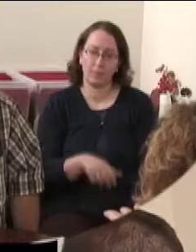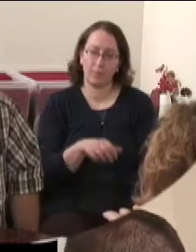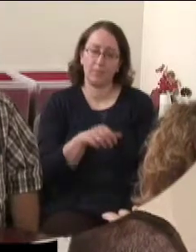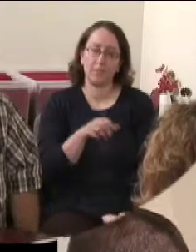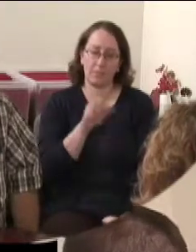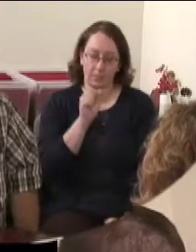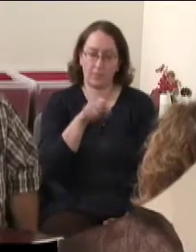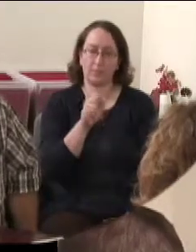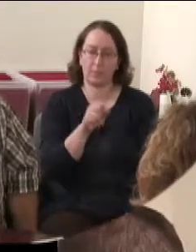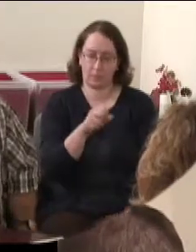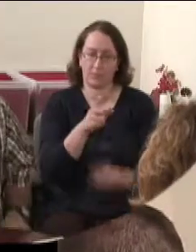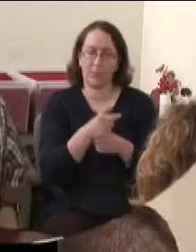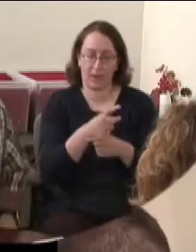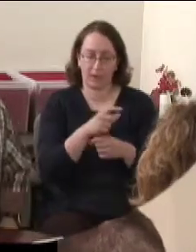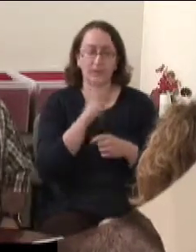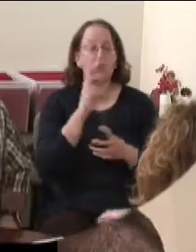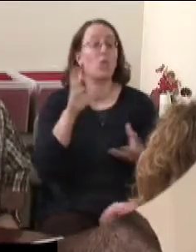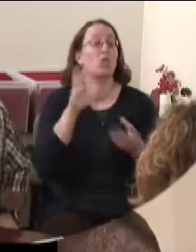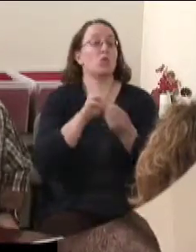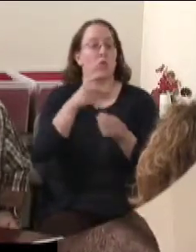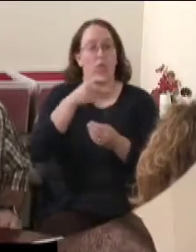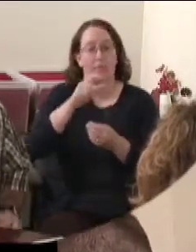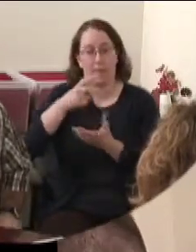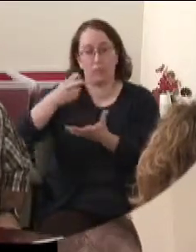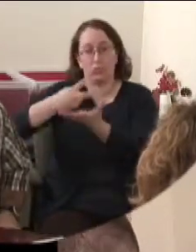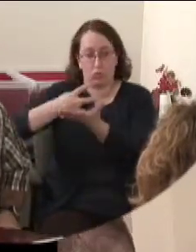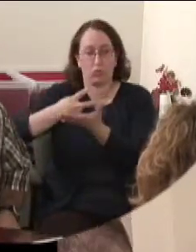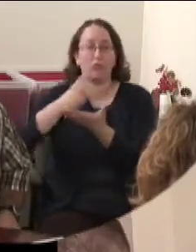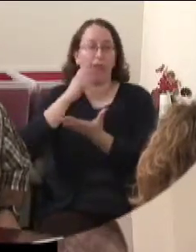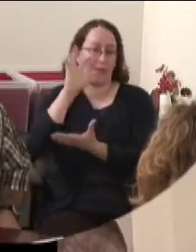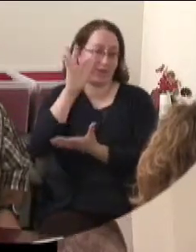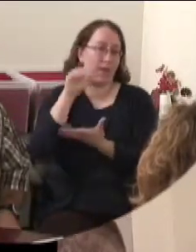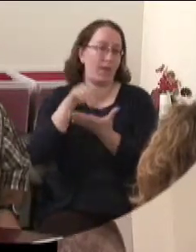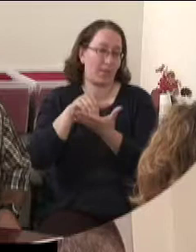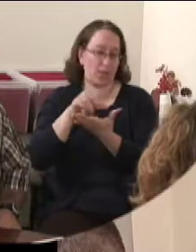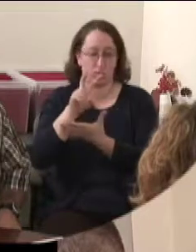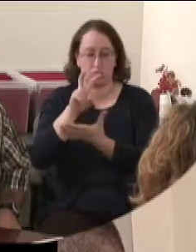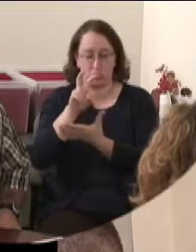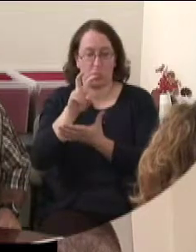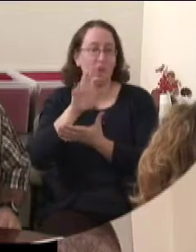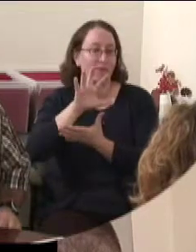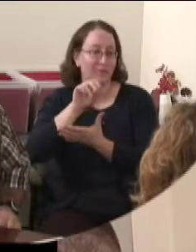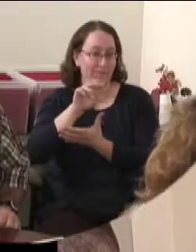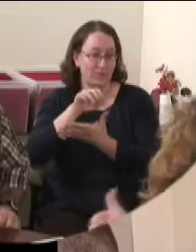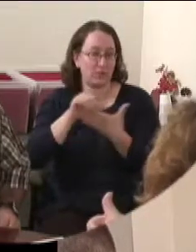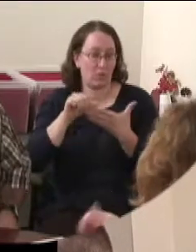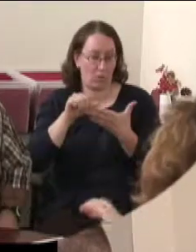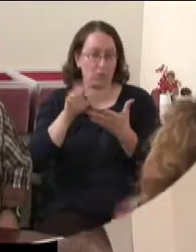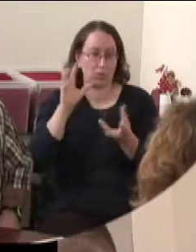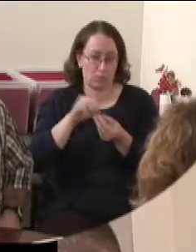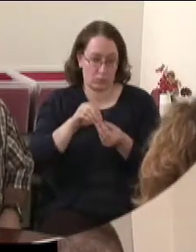Steven: Yes. The total Pell approval is $9,250.